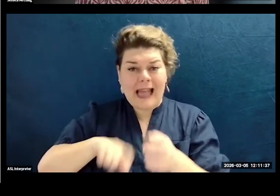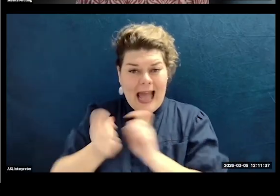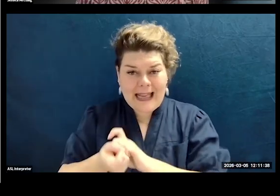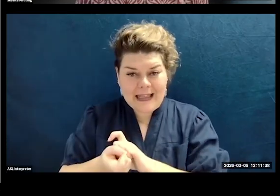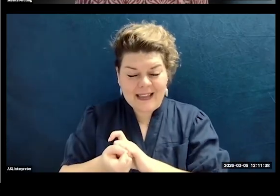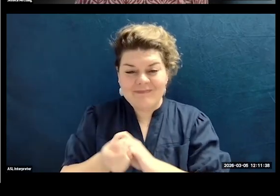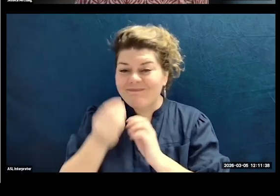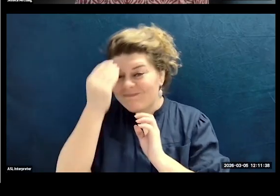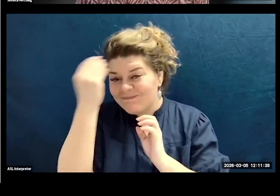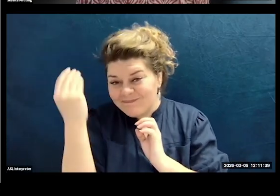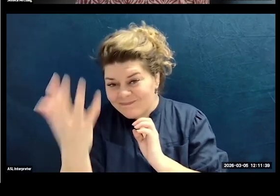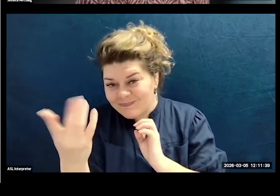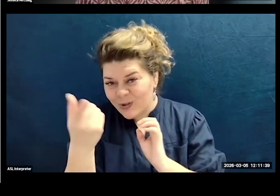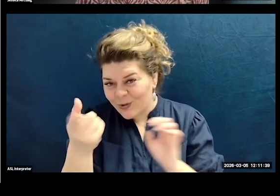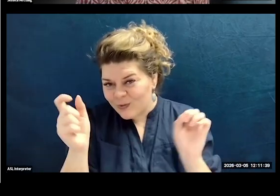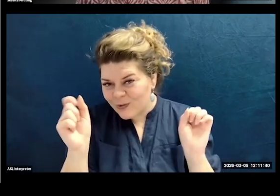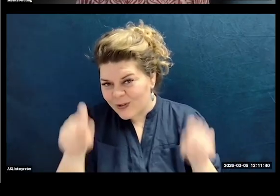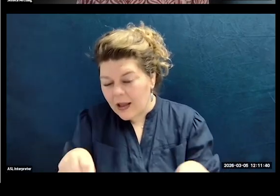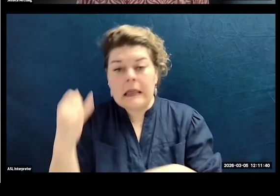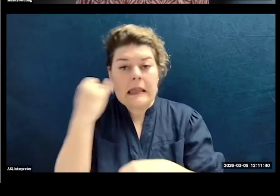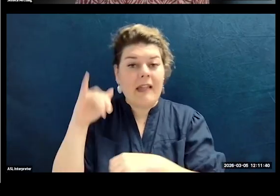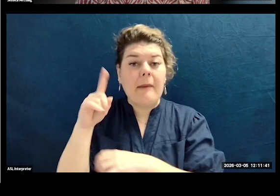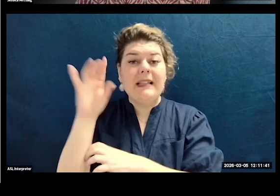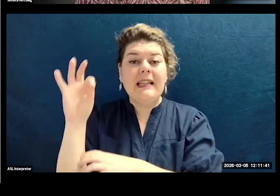However, unless the PDF is protected,